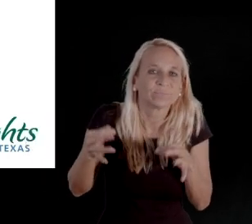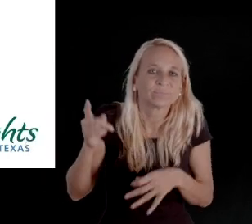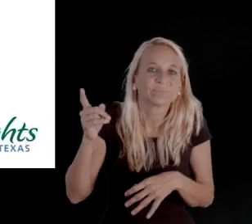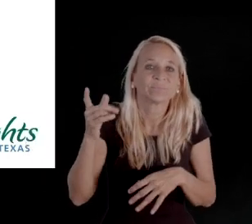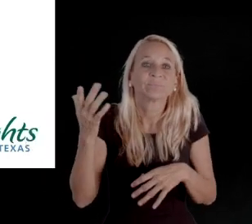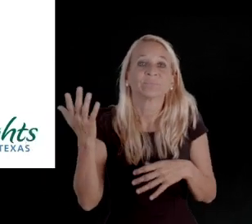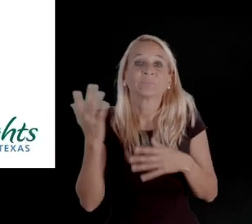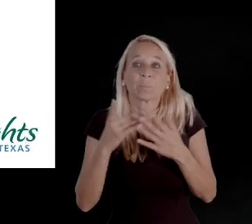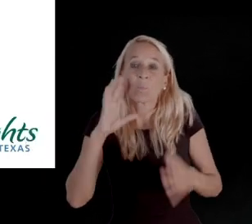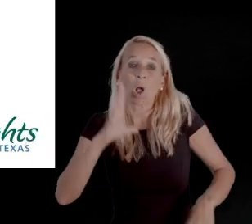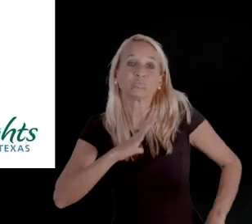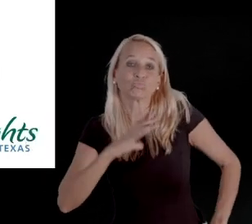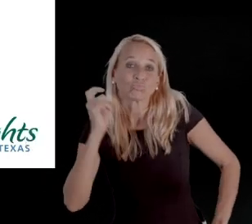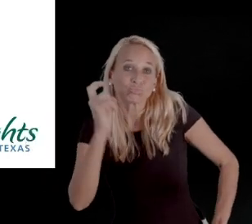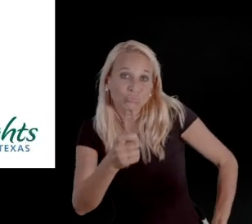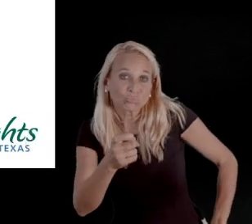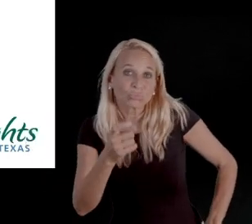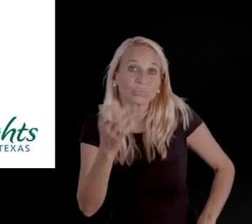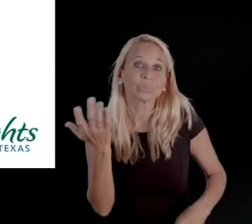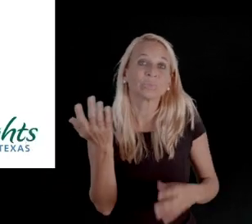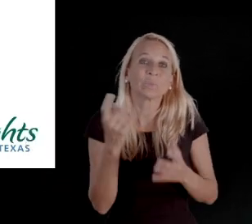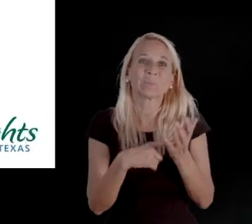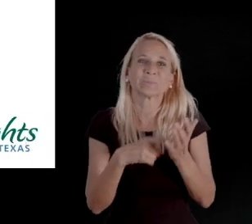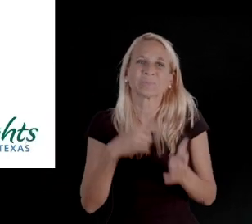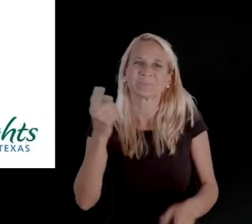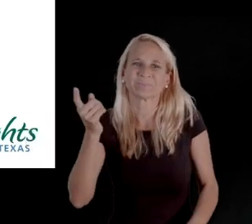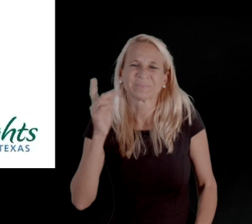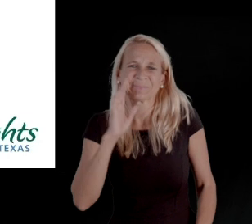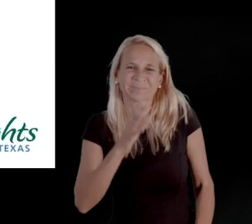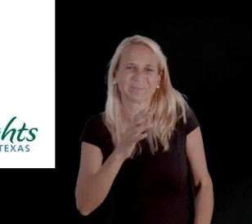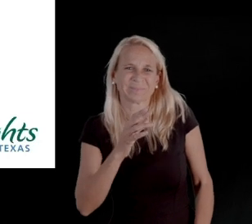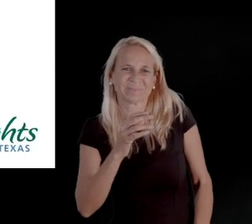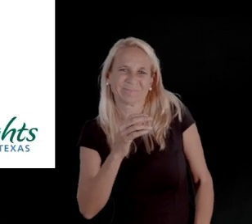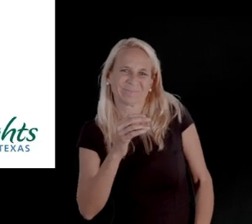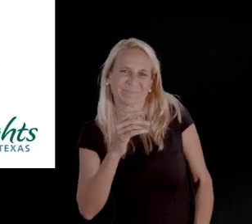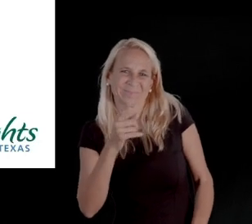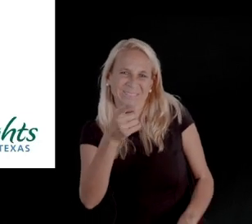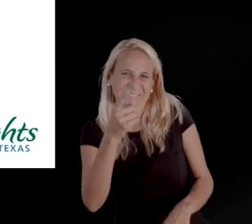So even if there's not necessarily a circumstance where you think the person needs to be seen,